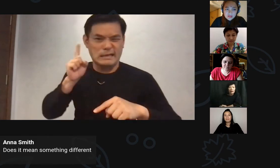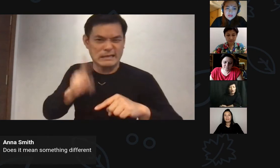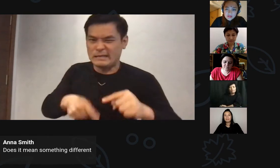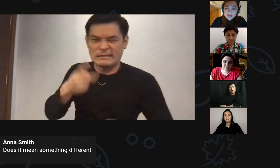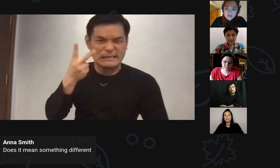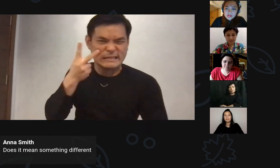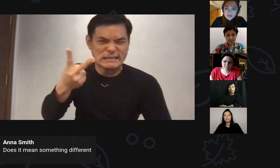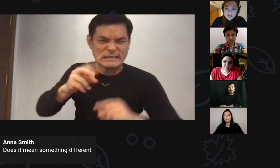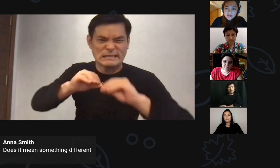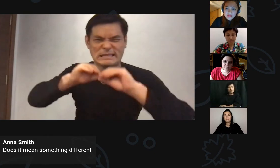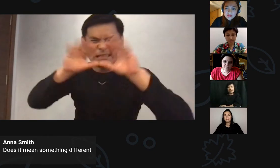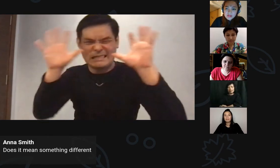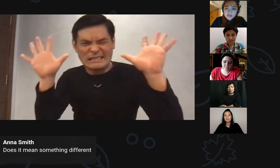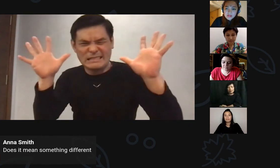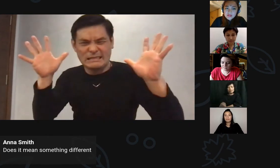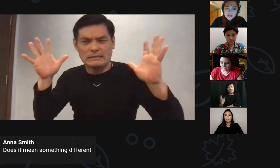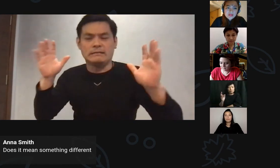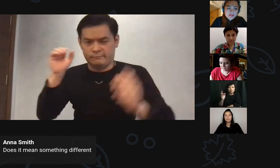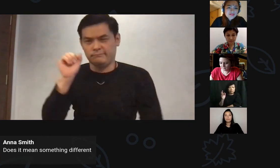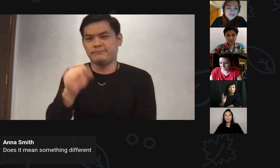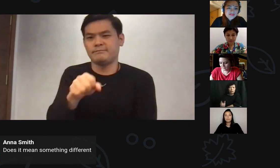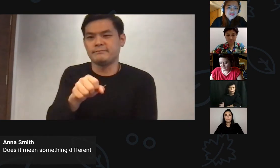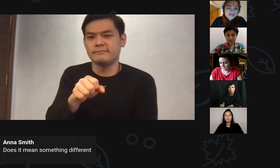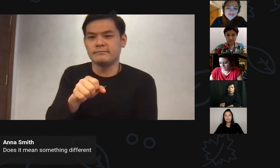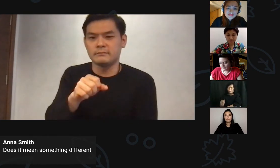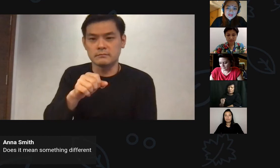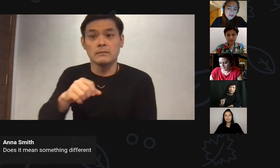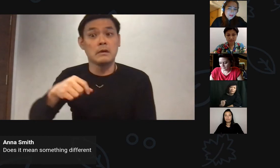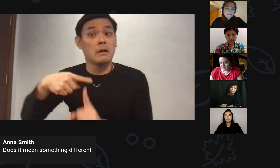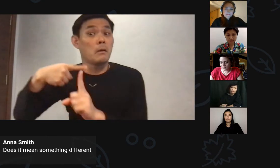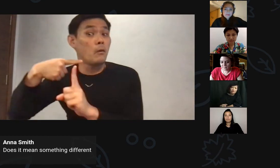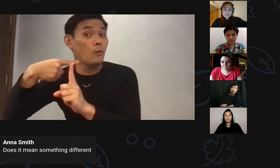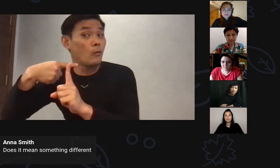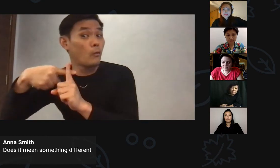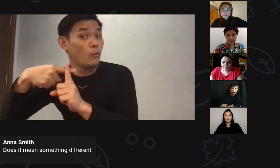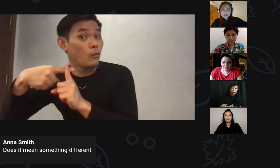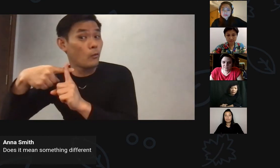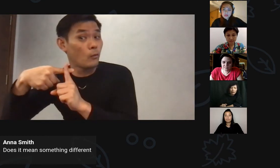Of course when the internet connection was slow, it was very frustrating,